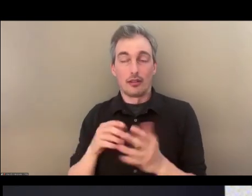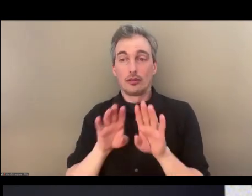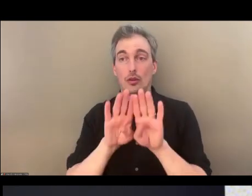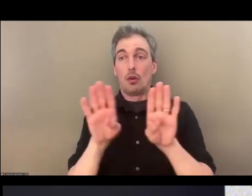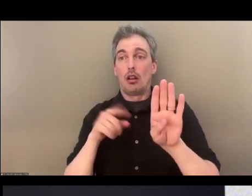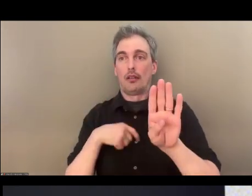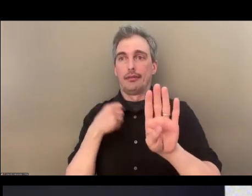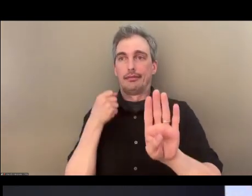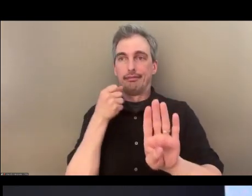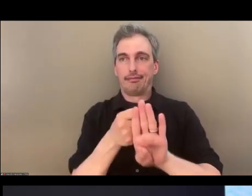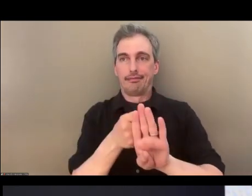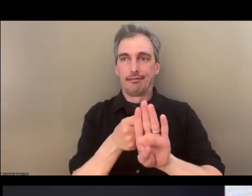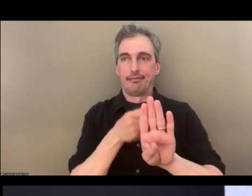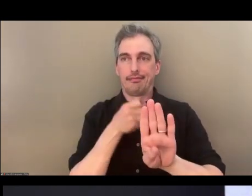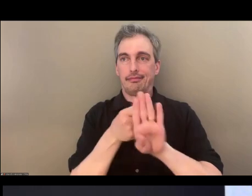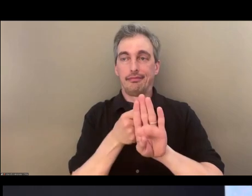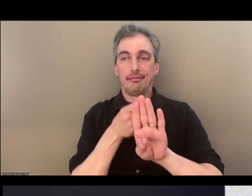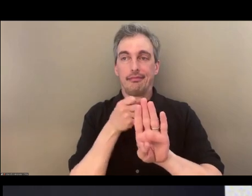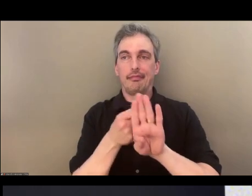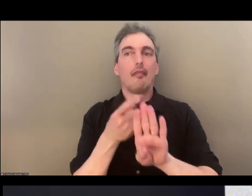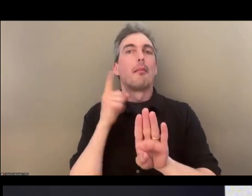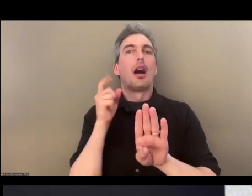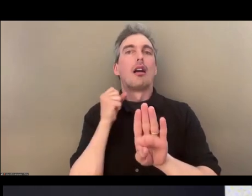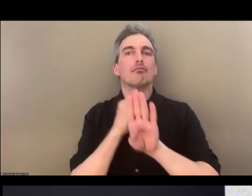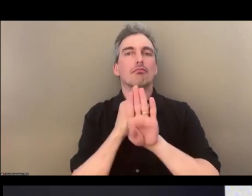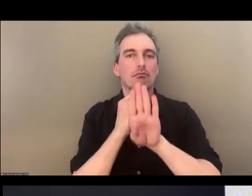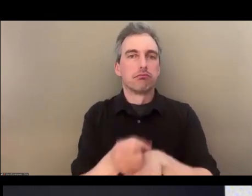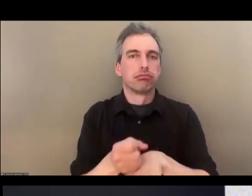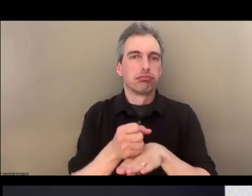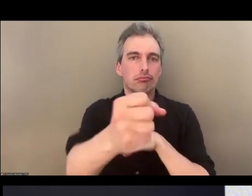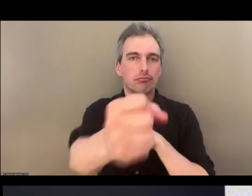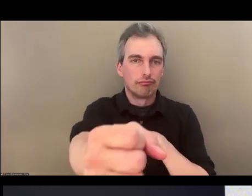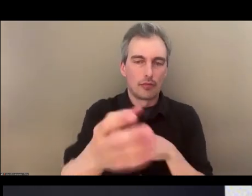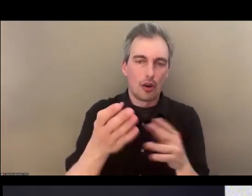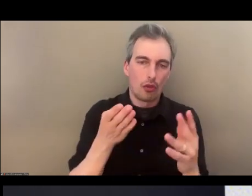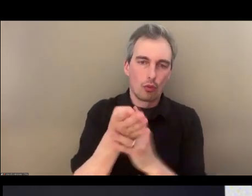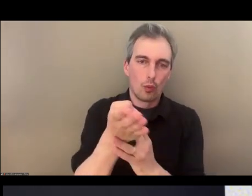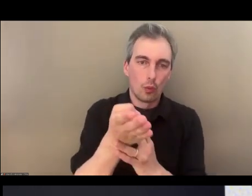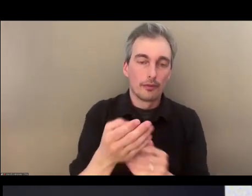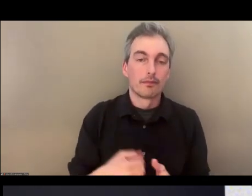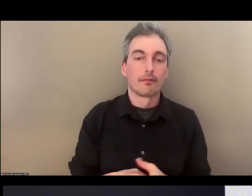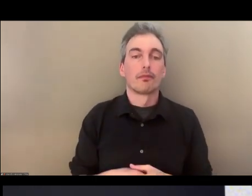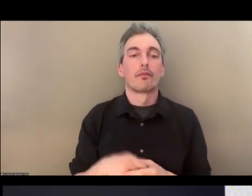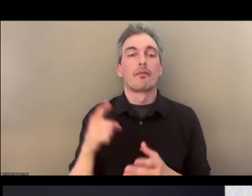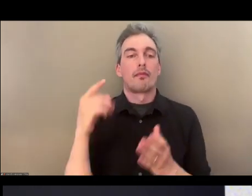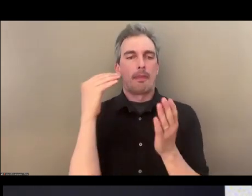This is an example of one of the lessons that I would give to this group. On the screen, I have three cards.